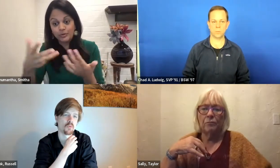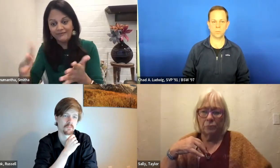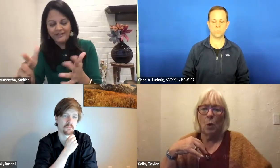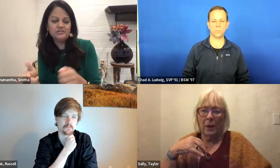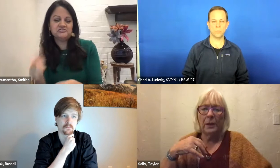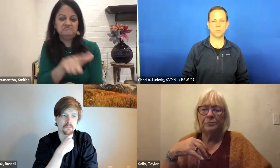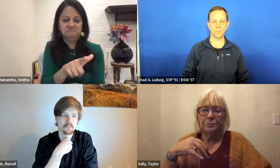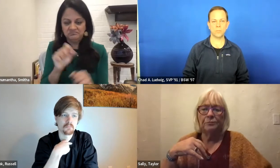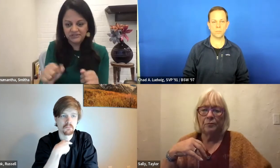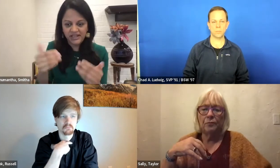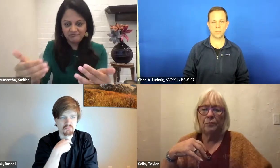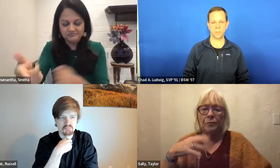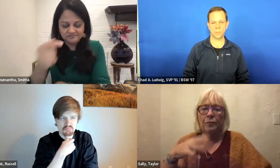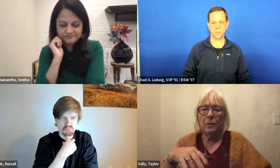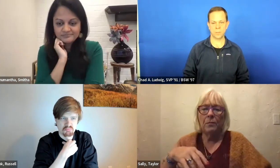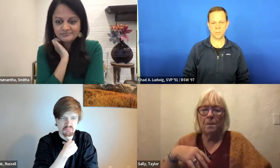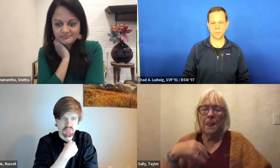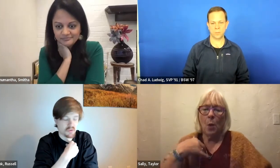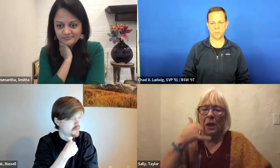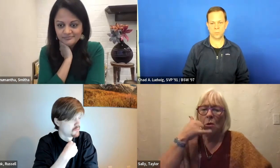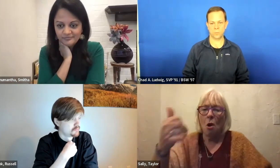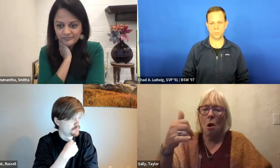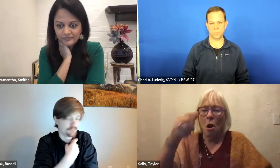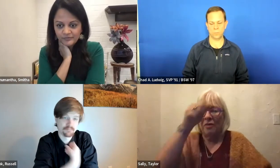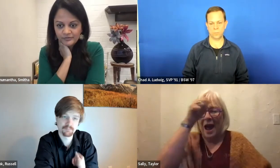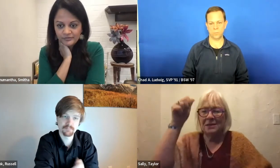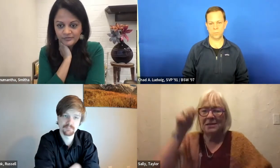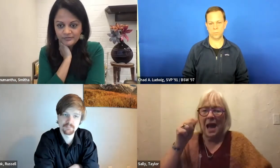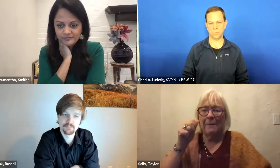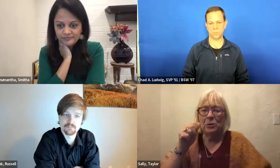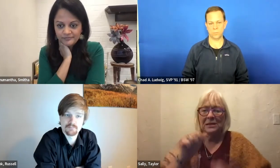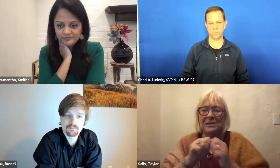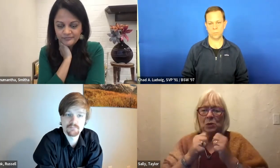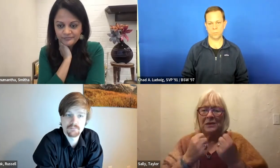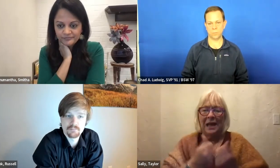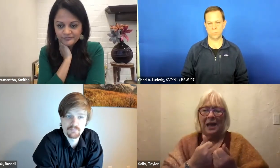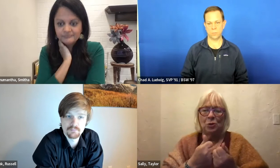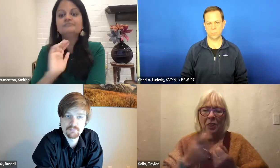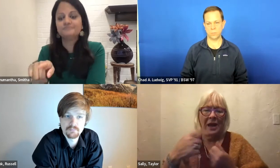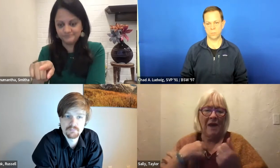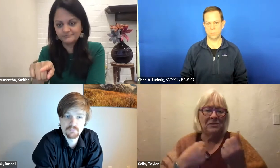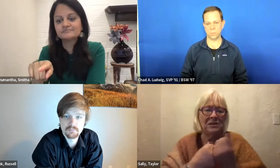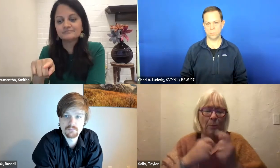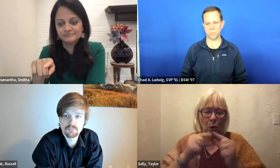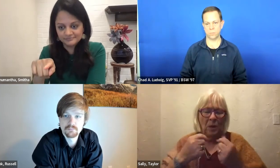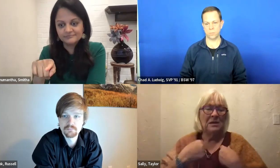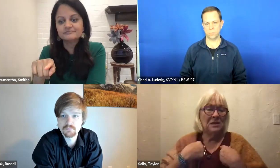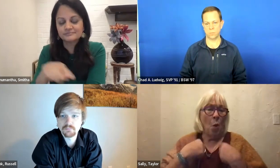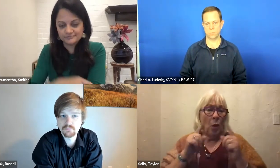to find support groups, so once you're done, I'll switch over to Chad and Russell. Yes. We called the Alzheimer's Association.